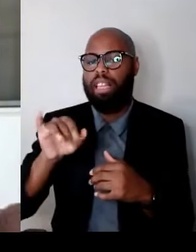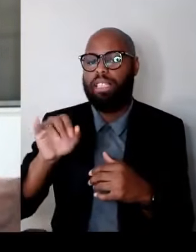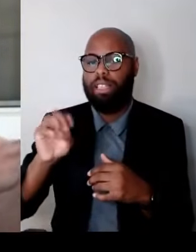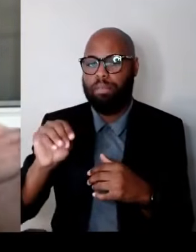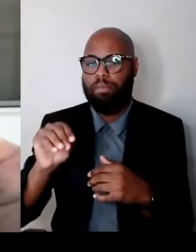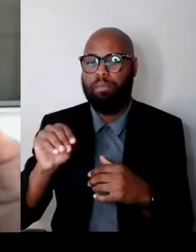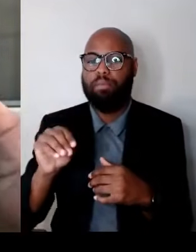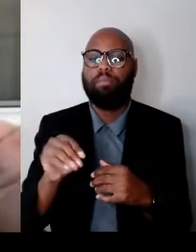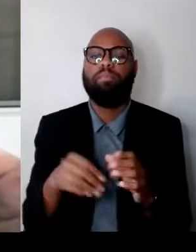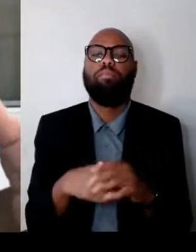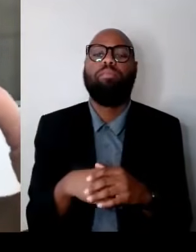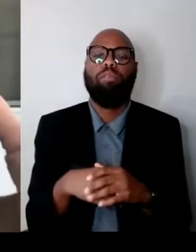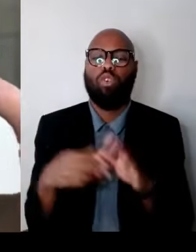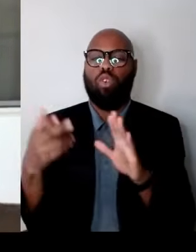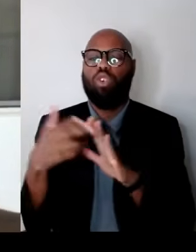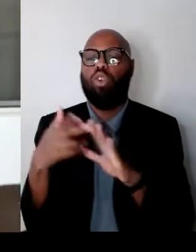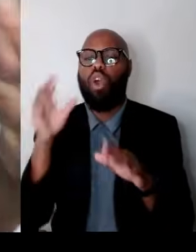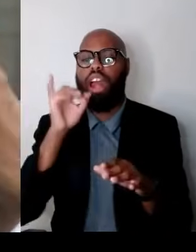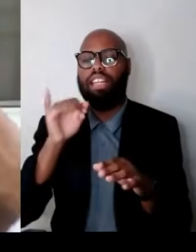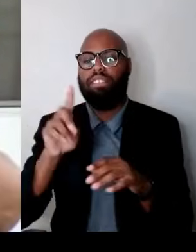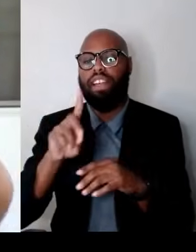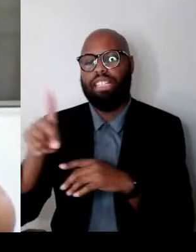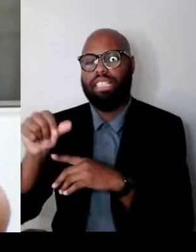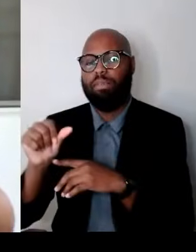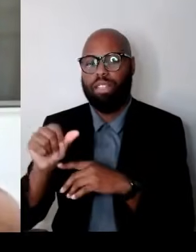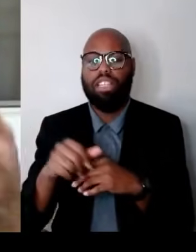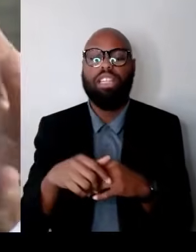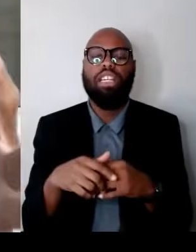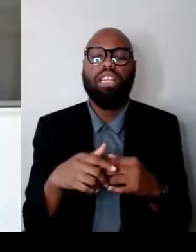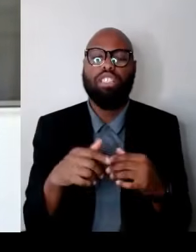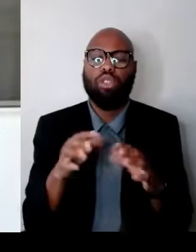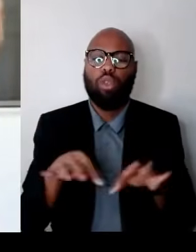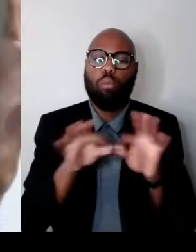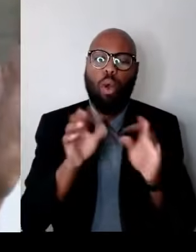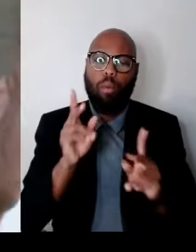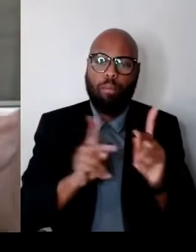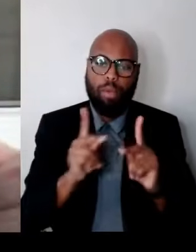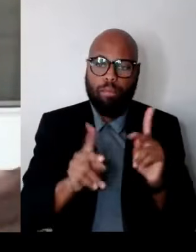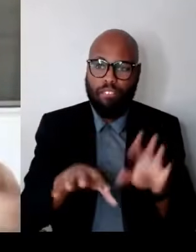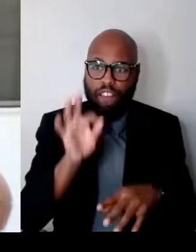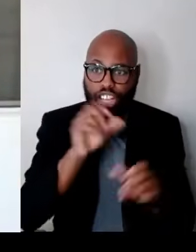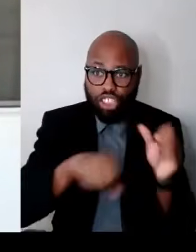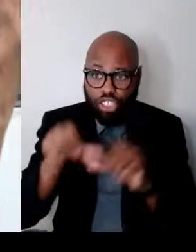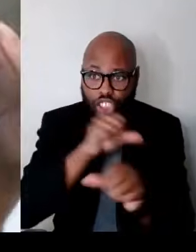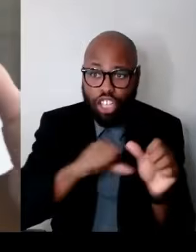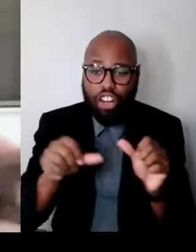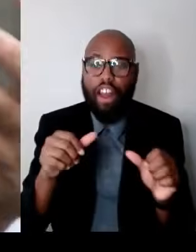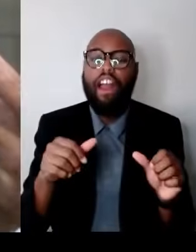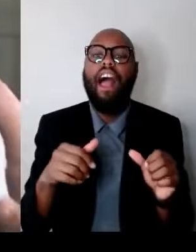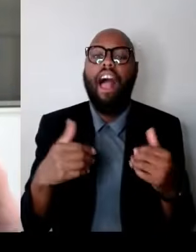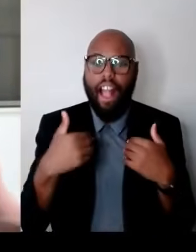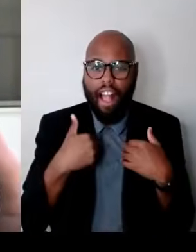And it's so important when people find each other to have a safe space where we can talk about the good, the bad, and the ugly,